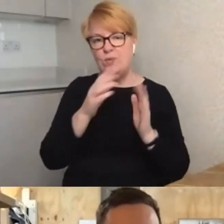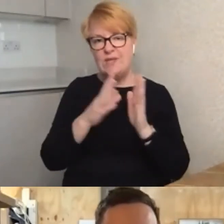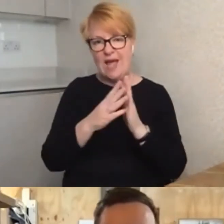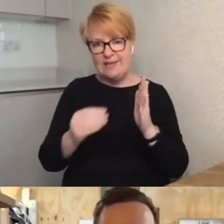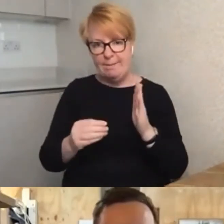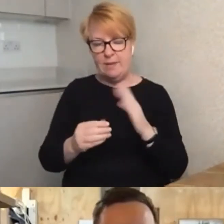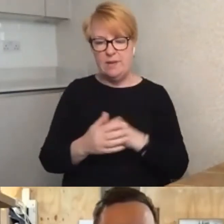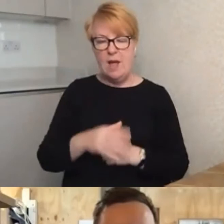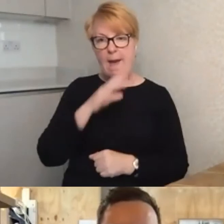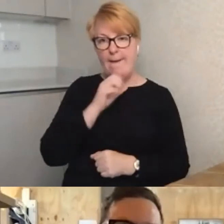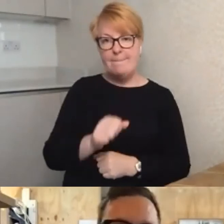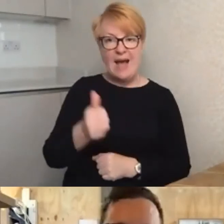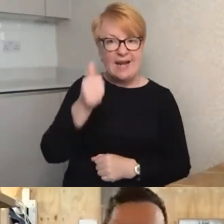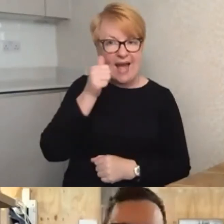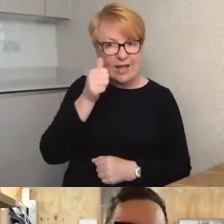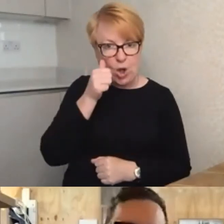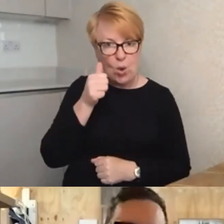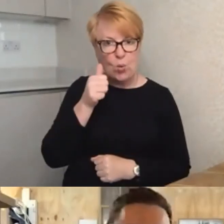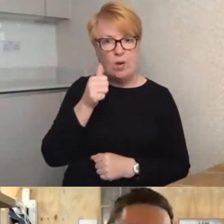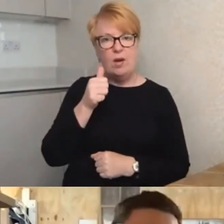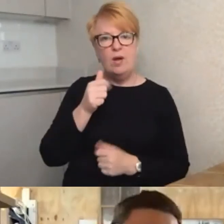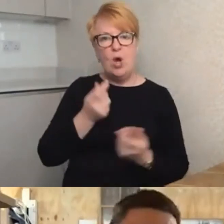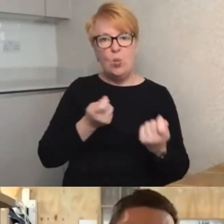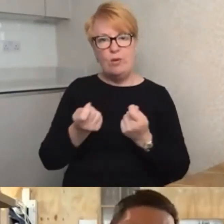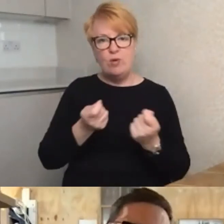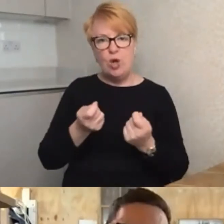if you, we run a community radio station, and he was involved in a pilot,